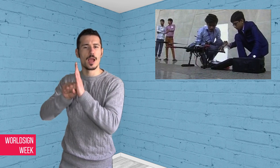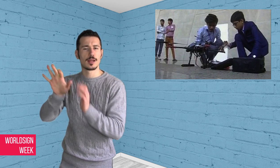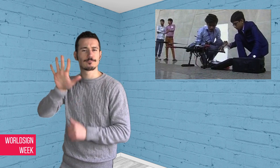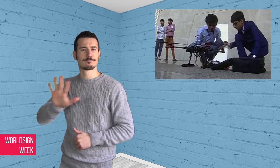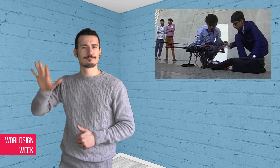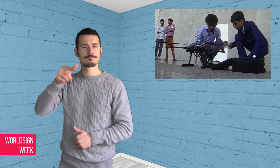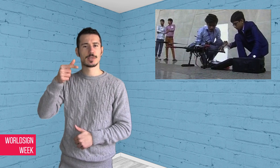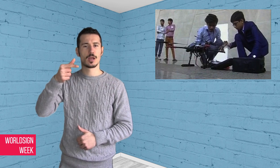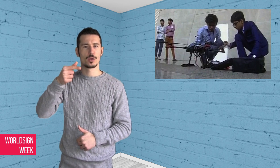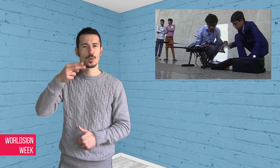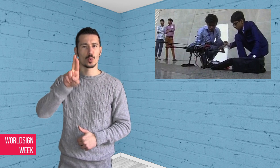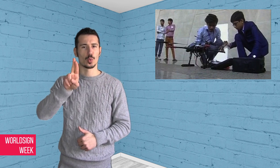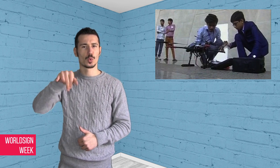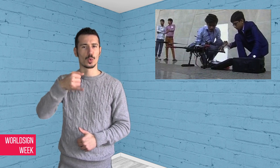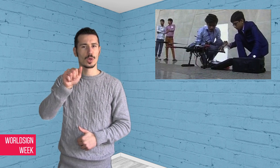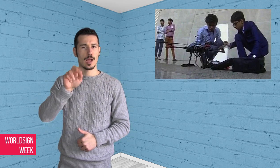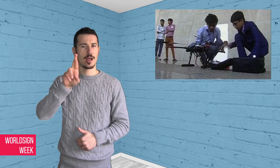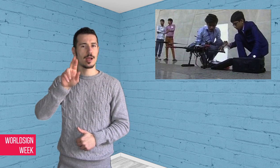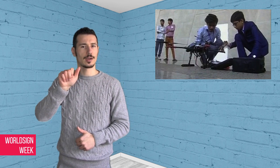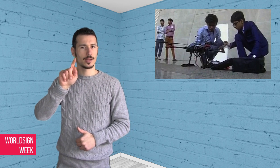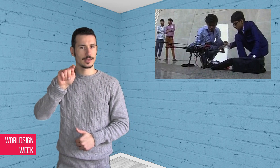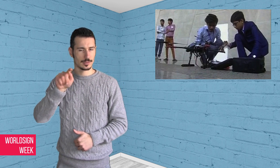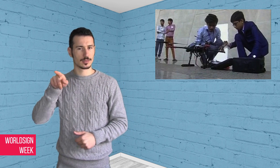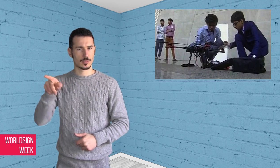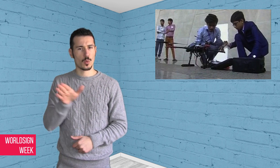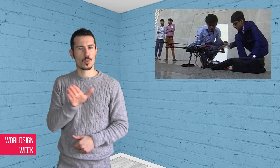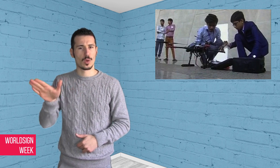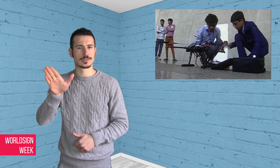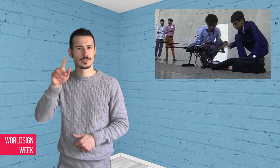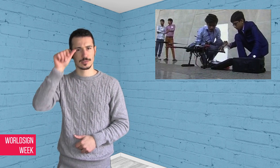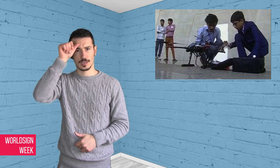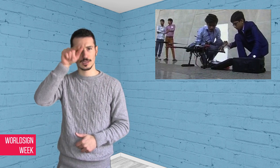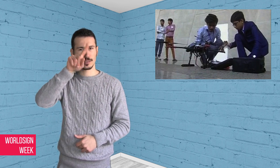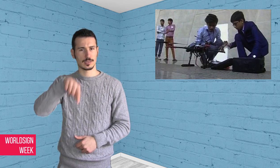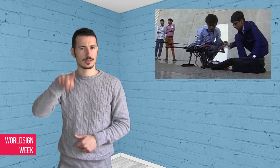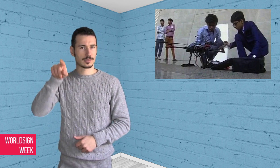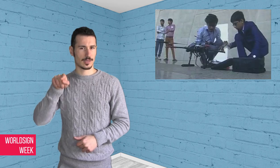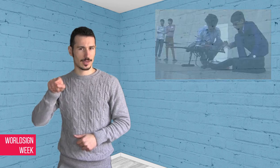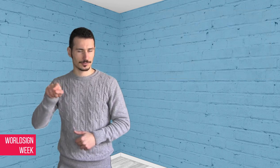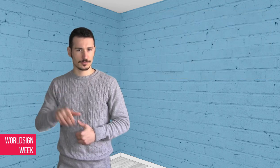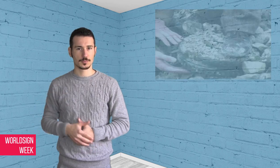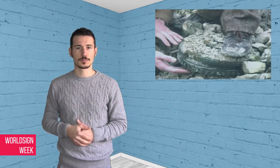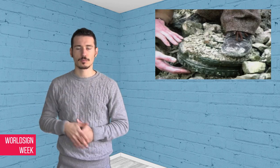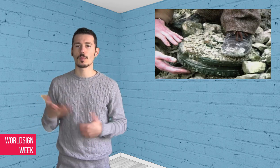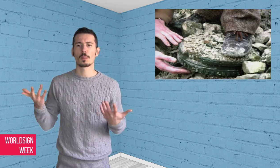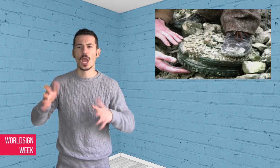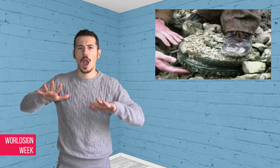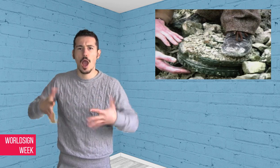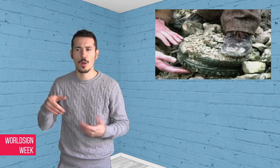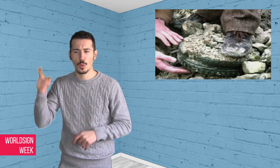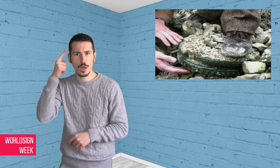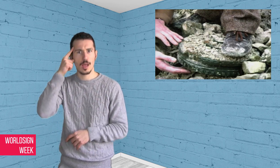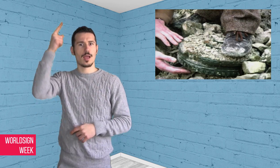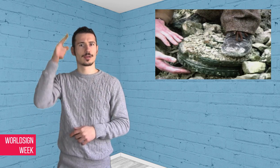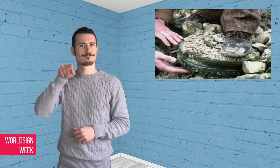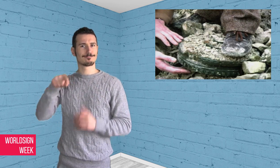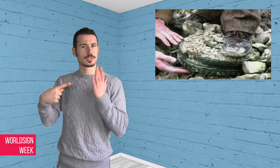learned that “a large number of soldiers” die or get badly injured trying to defuse